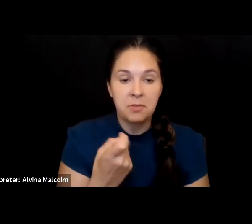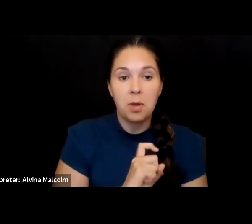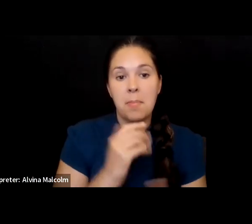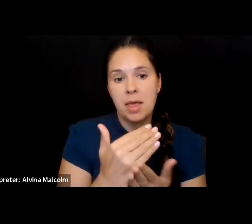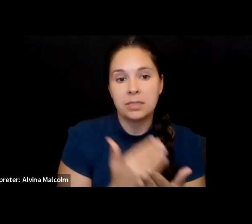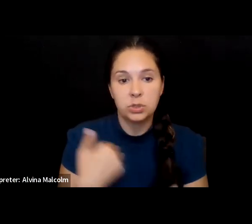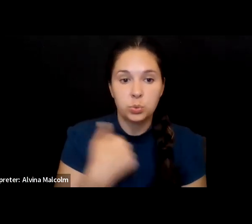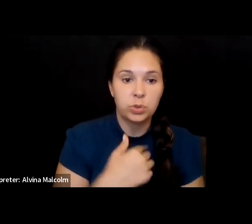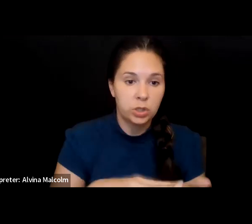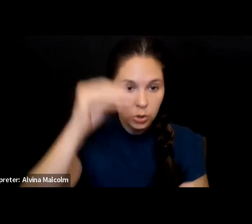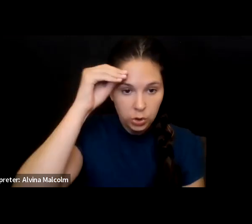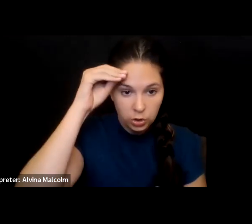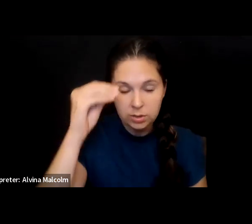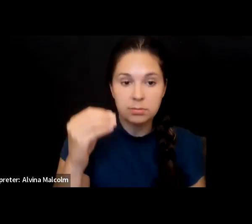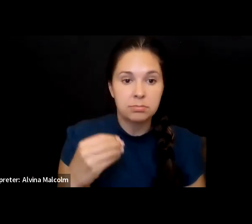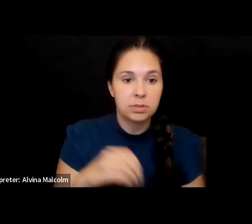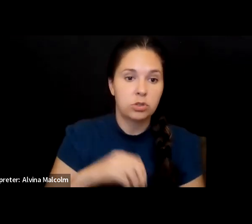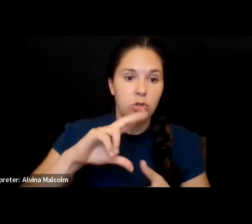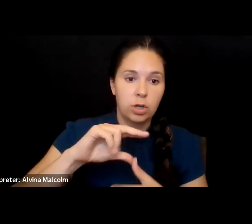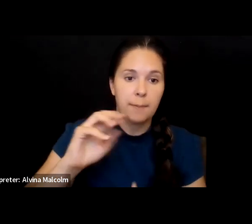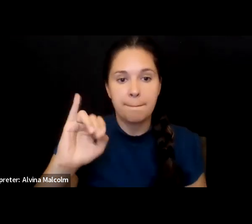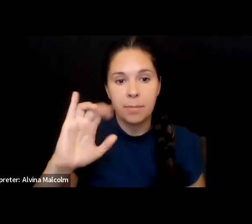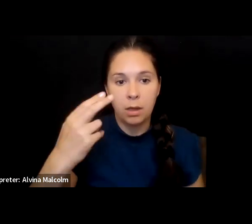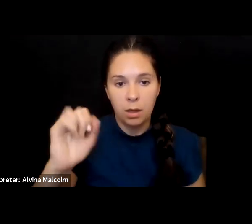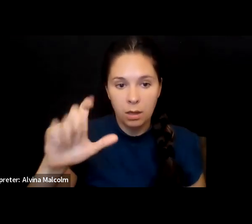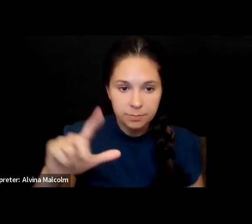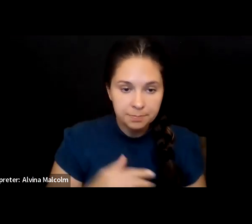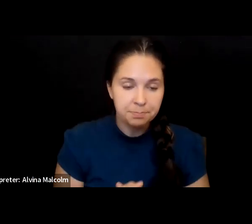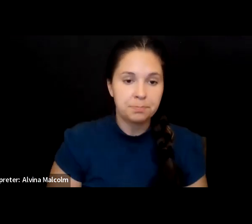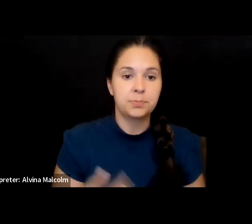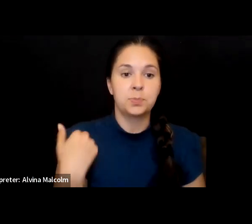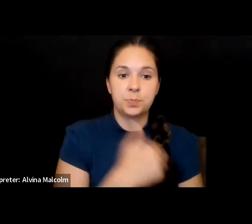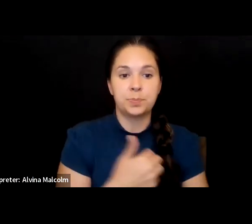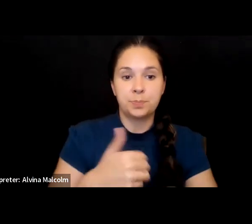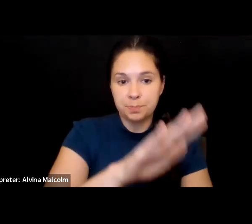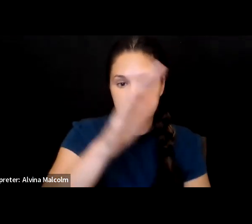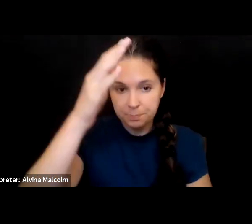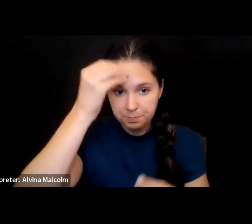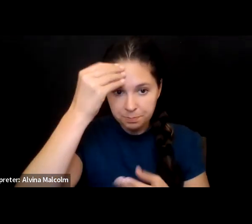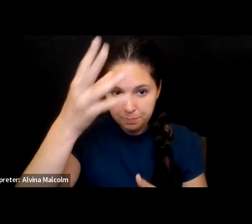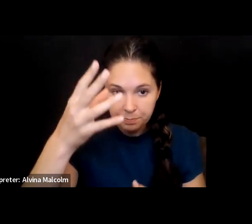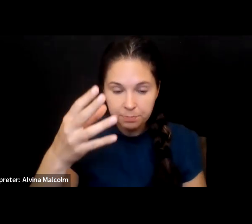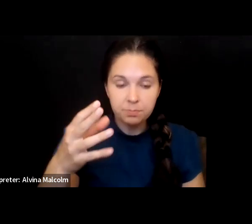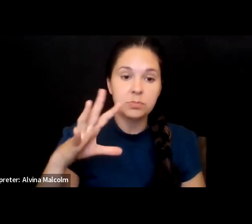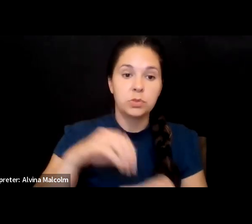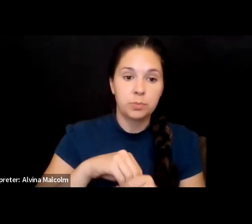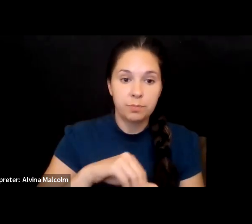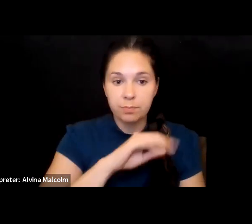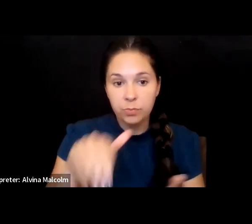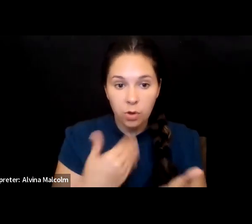C do to prepare? That's the state independent living council. We lose contacts, and we lose cell phone towers. You're not calling anyone. The towers are down. Still have towers down. You can call someone but it